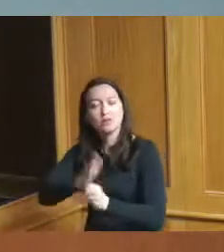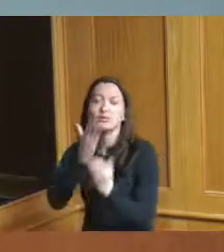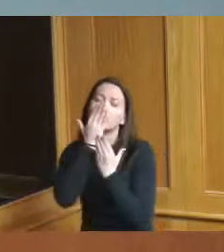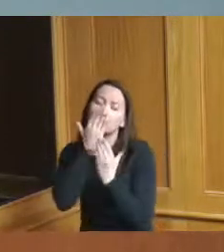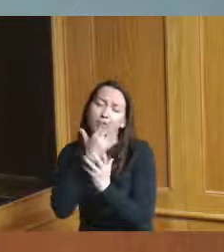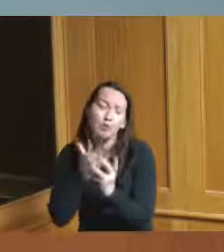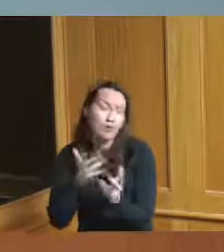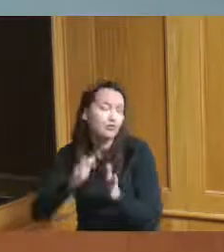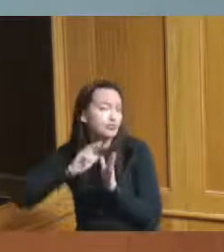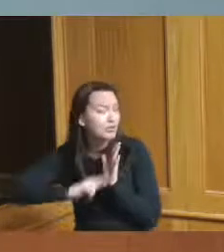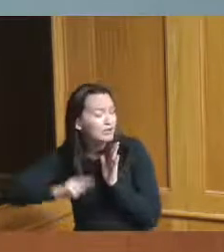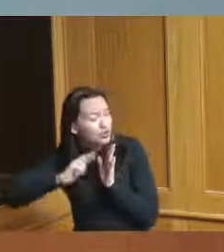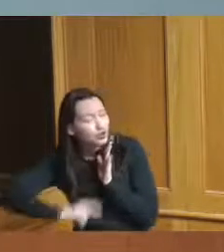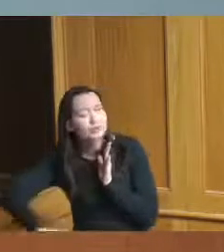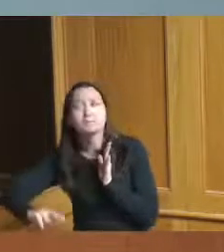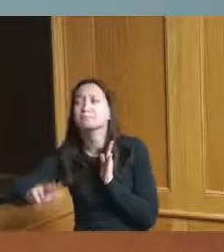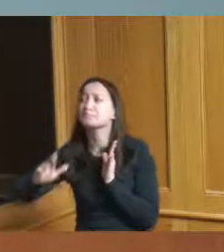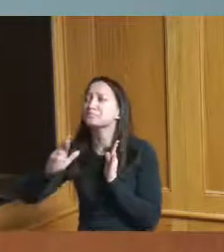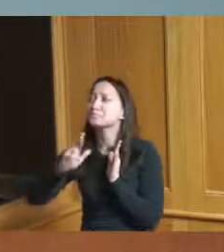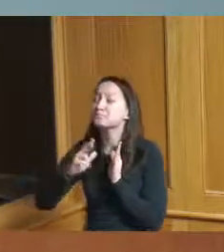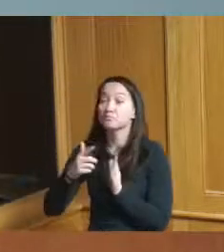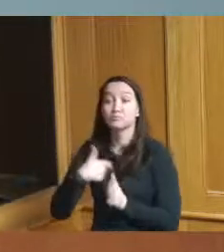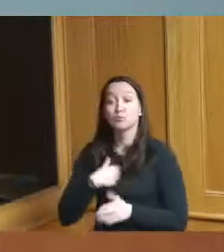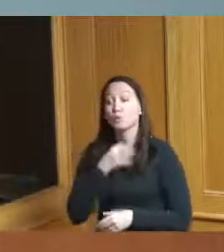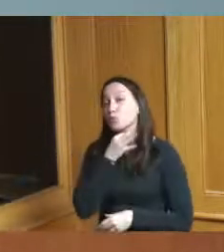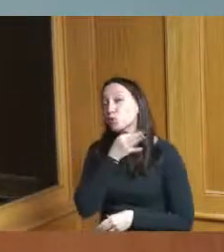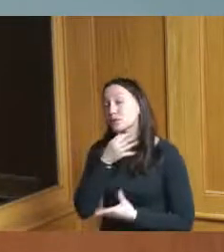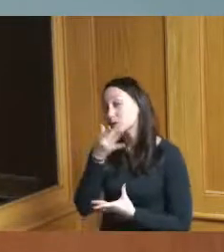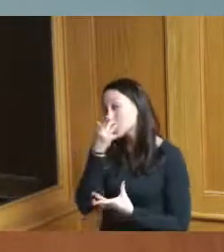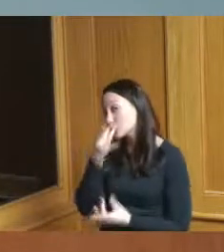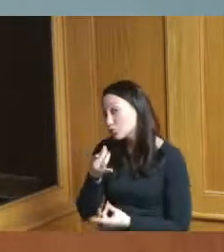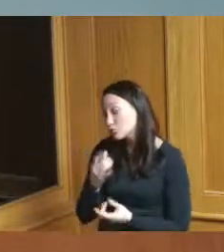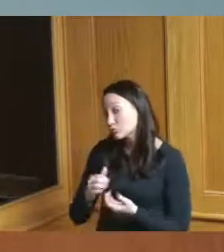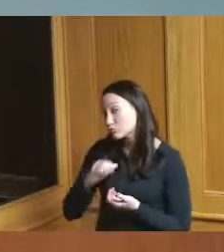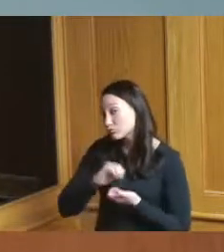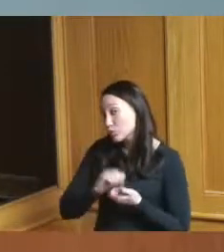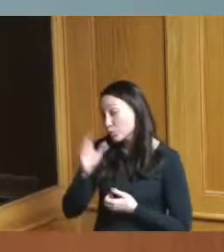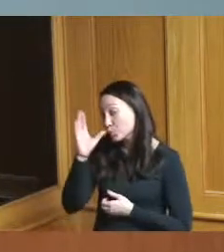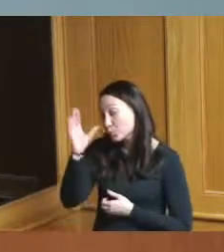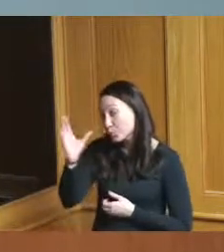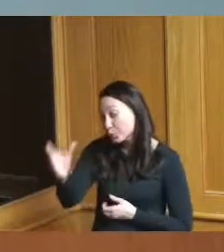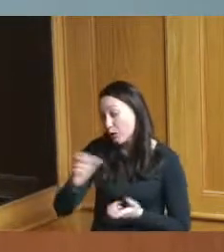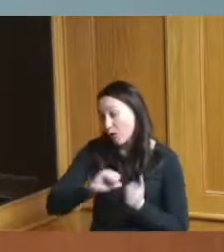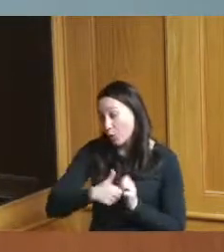the research I'll be interested in you know our partnership moving forward and how we can help